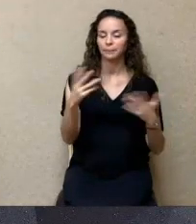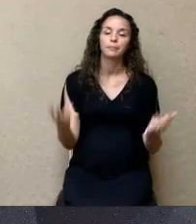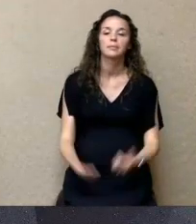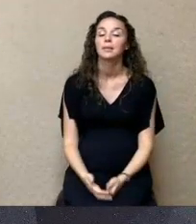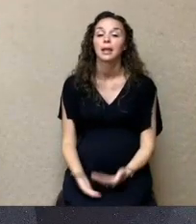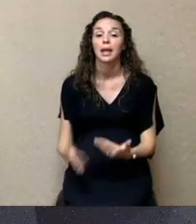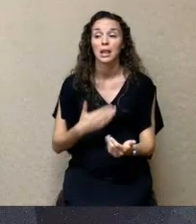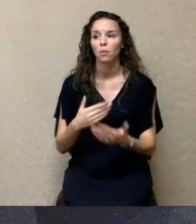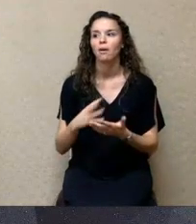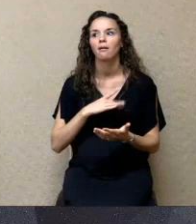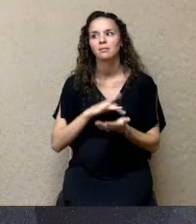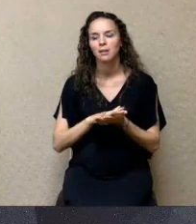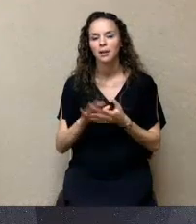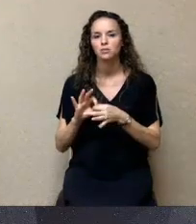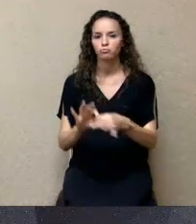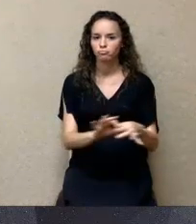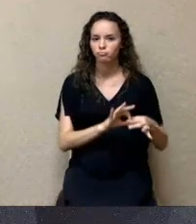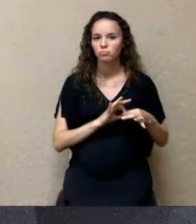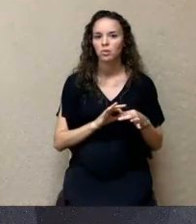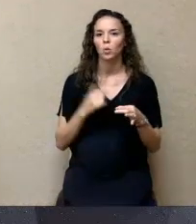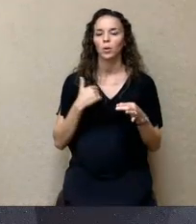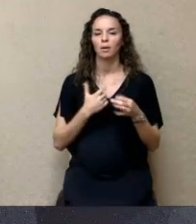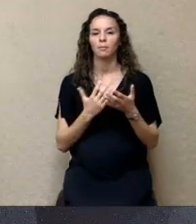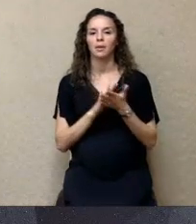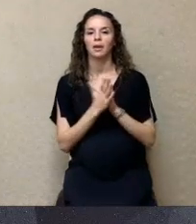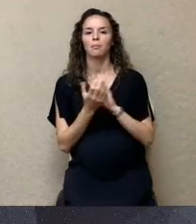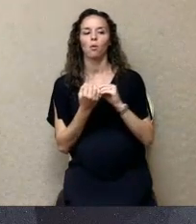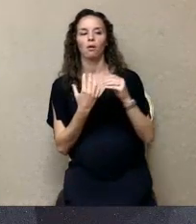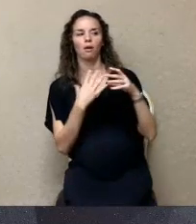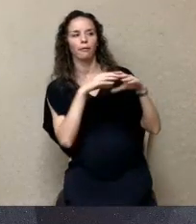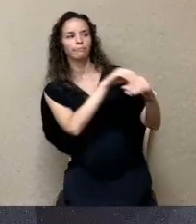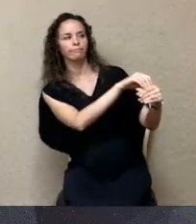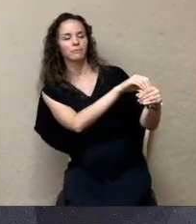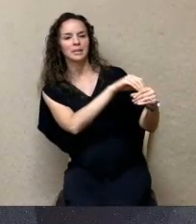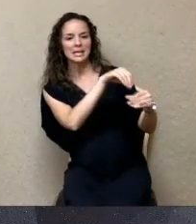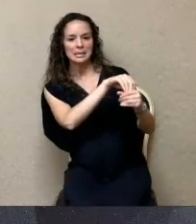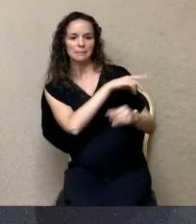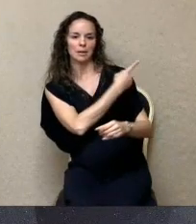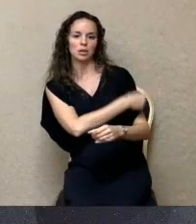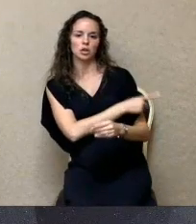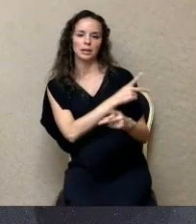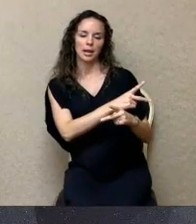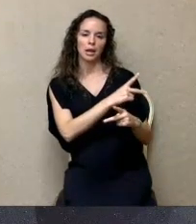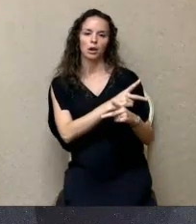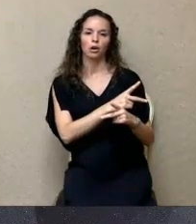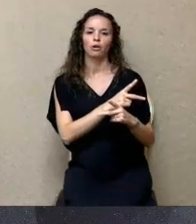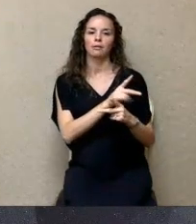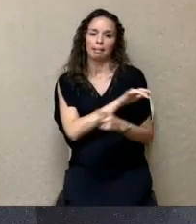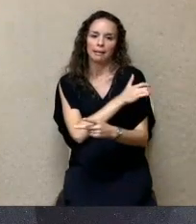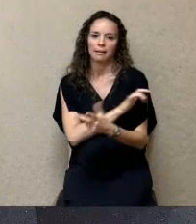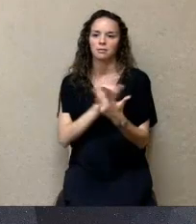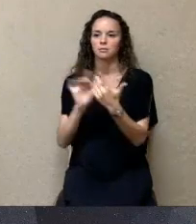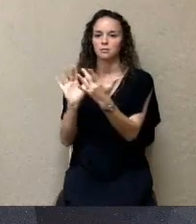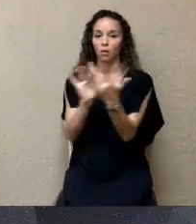involved with the in-patient care, as well as the clinics and the outreach. So yeah.